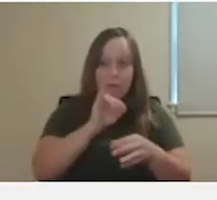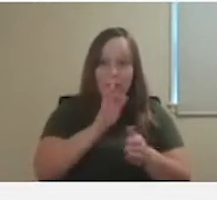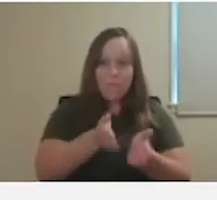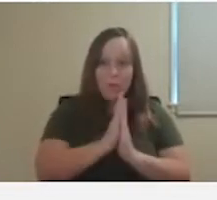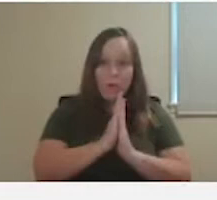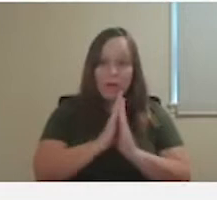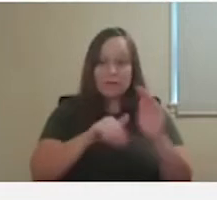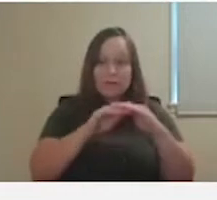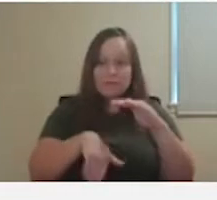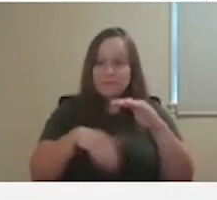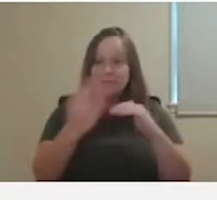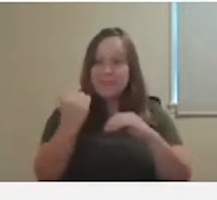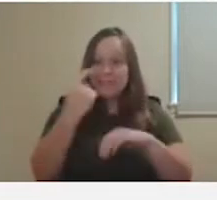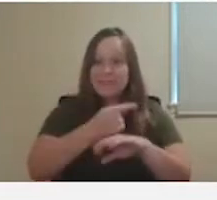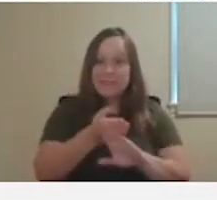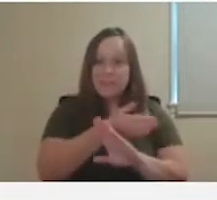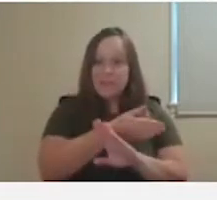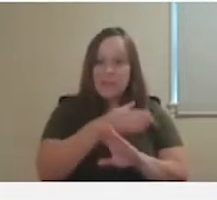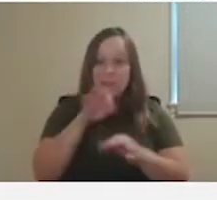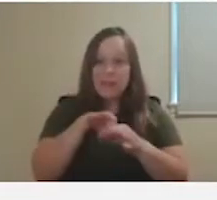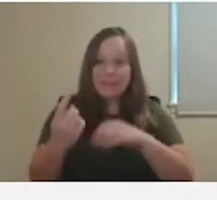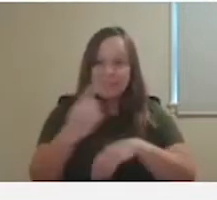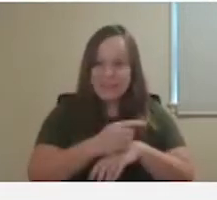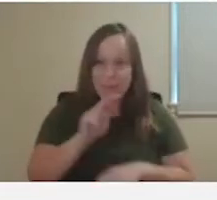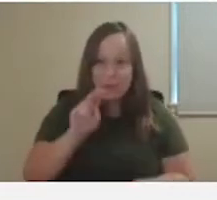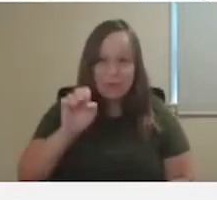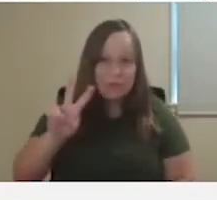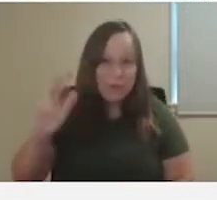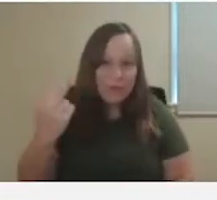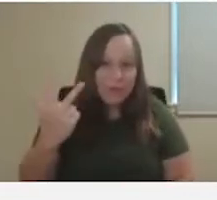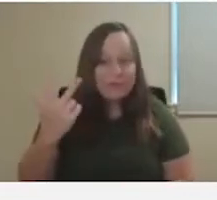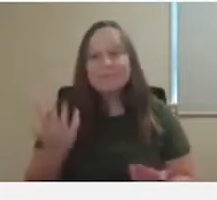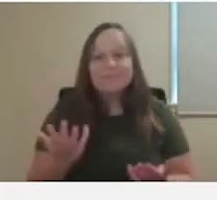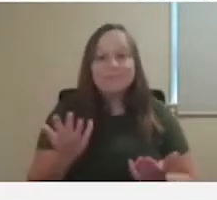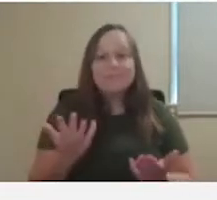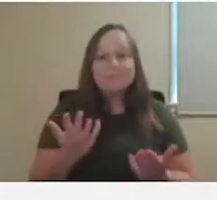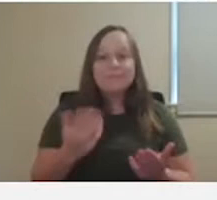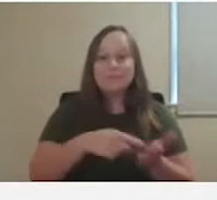than 15 days prior to the election, which is October 19.